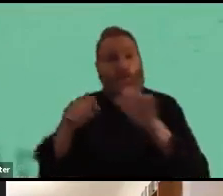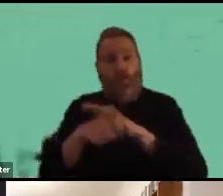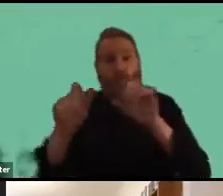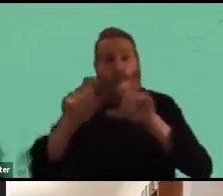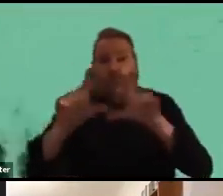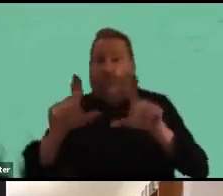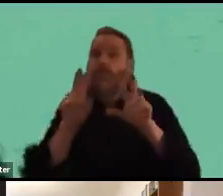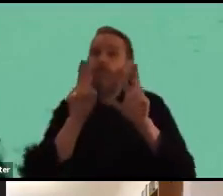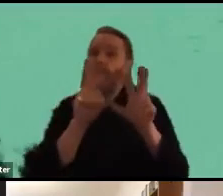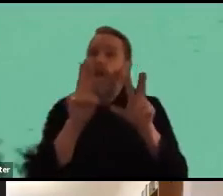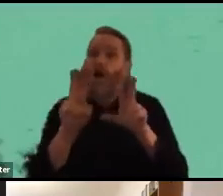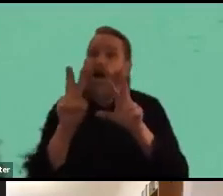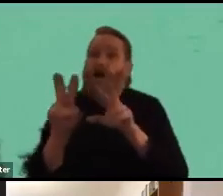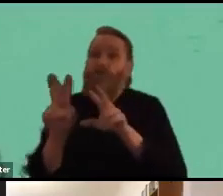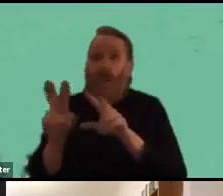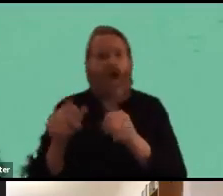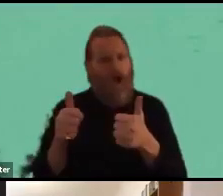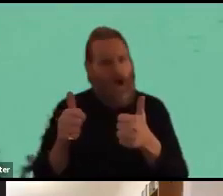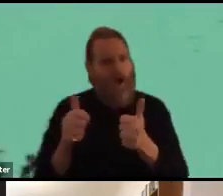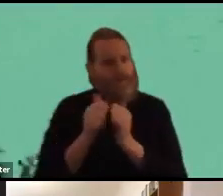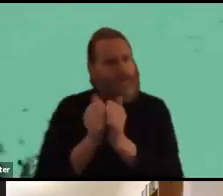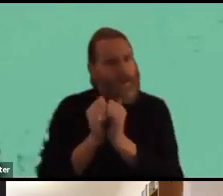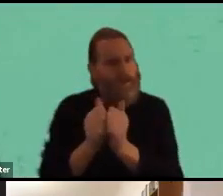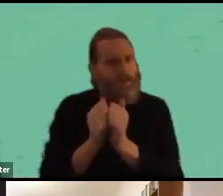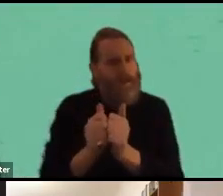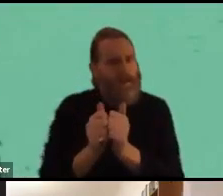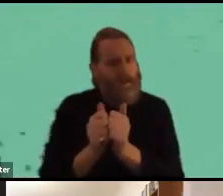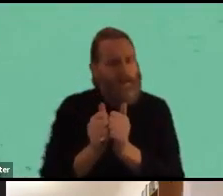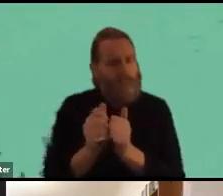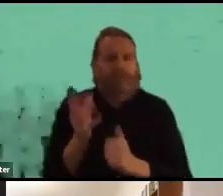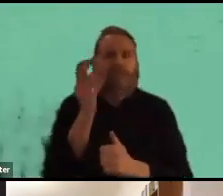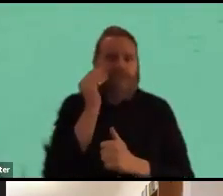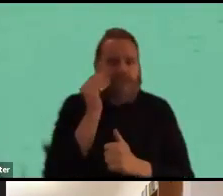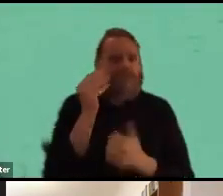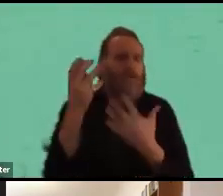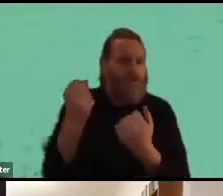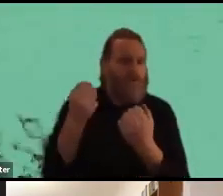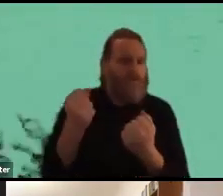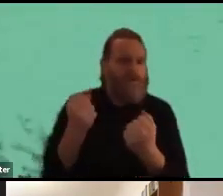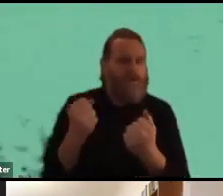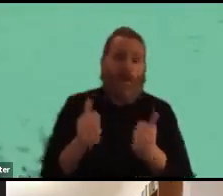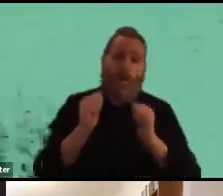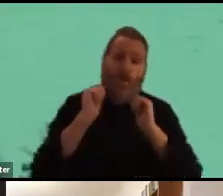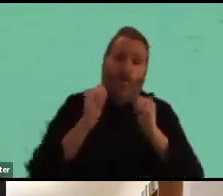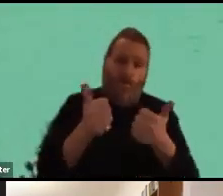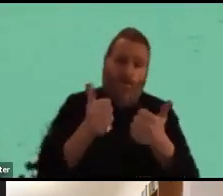you know take on board the the points that have been raised and wishing you all a very enjoyable